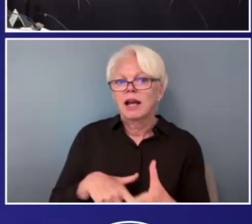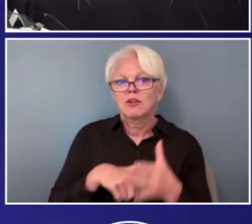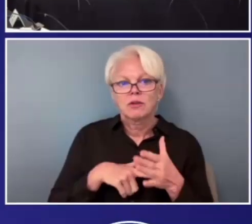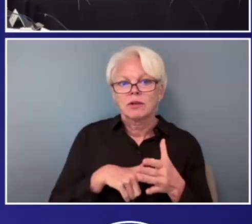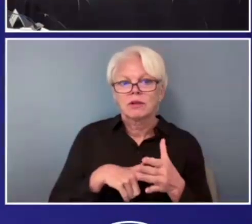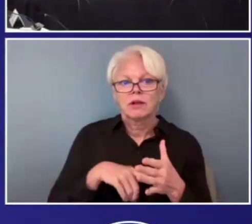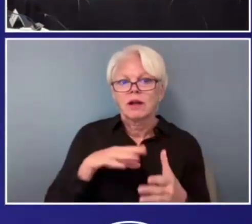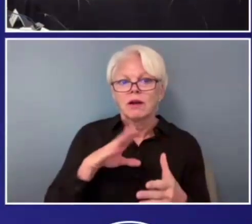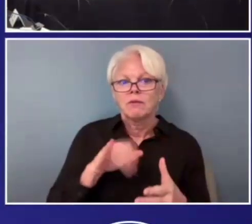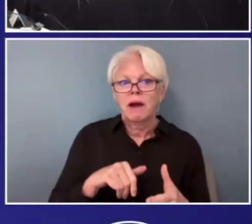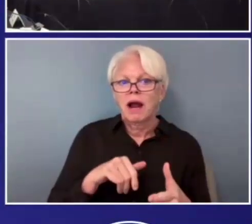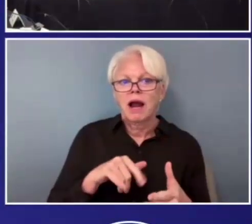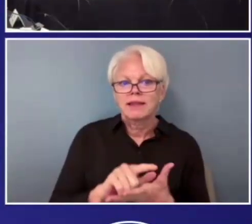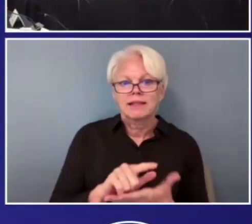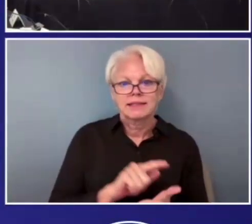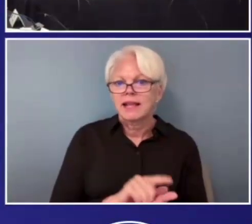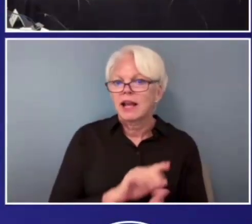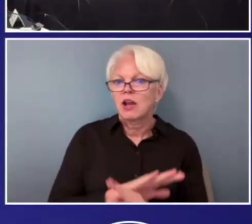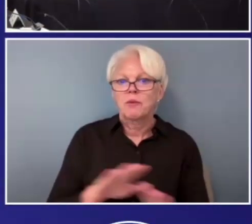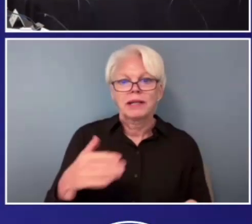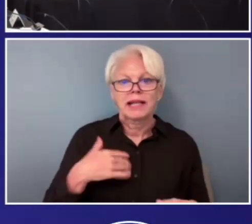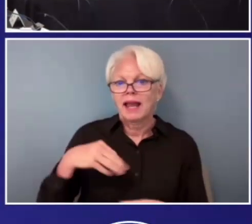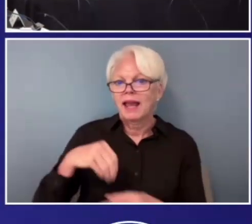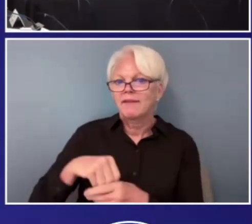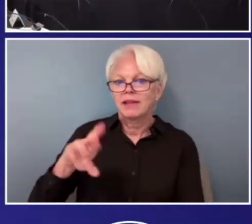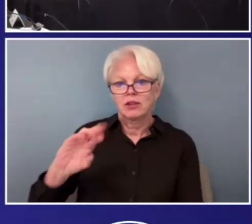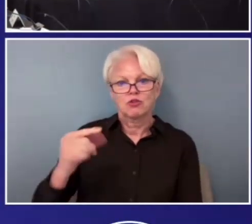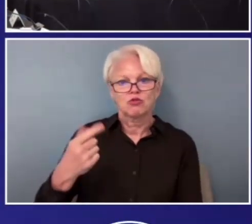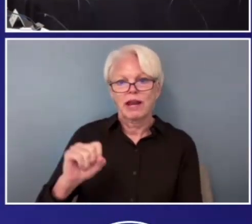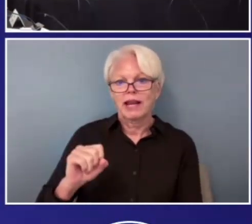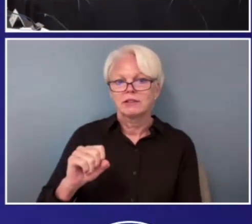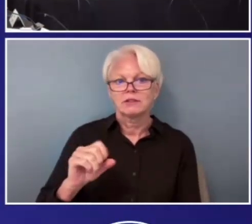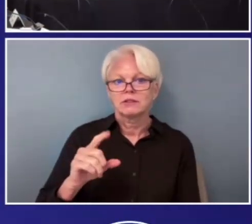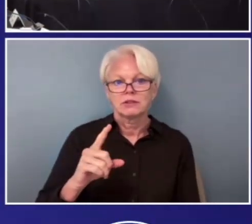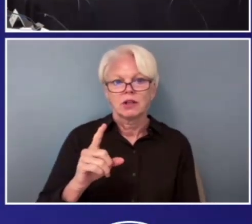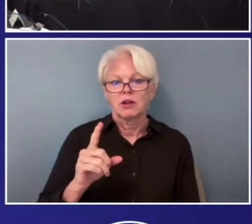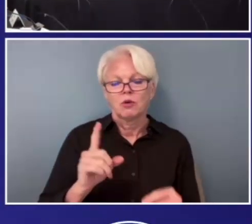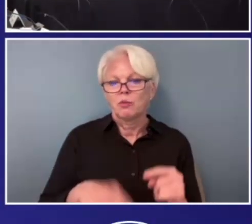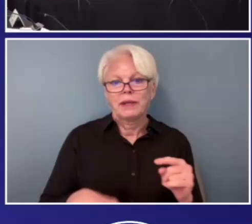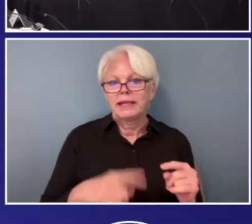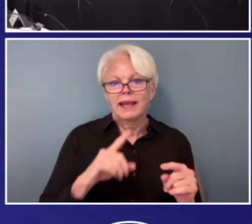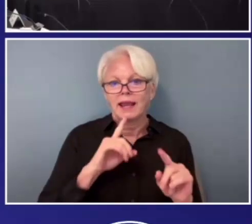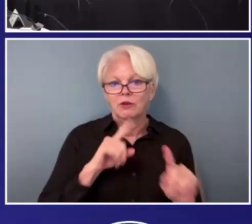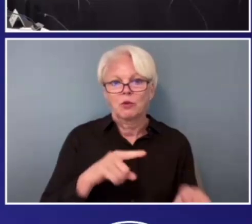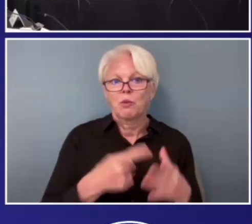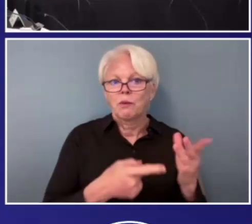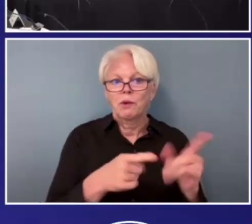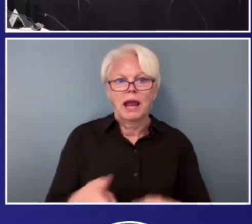statute and we don't have it in the regs, we can't speak to what's going to happen through the rest of these negotiations and